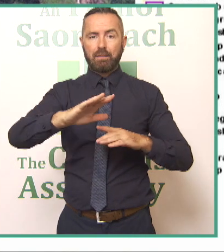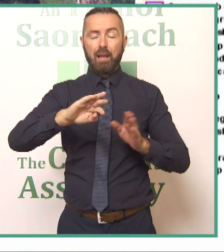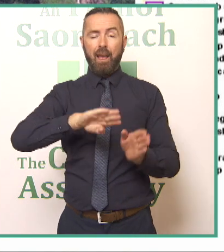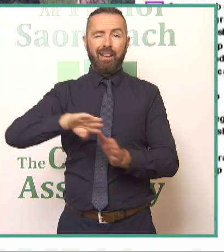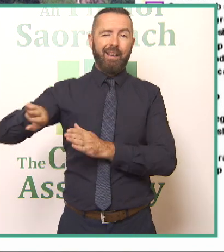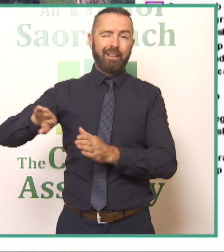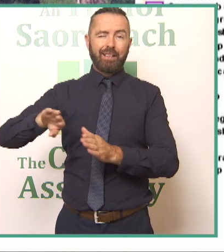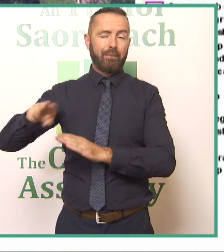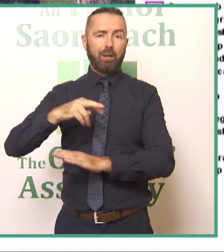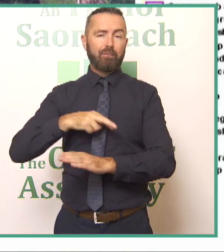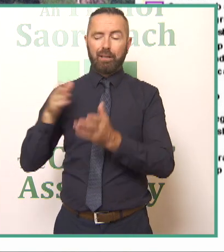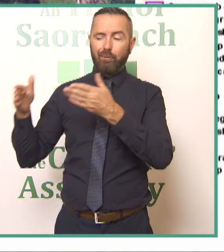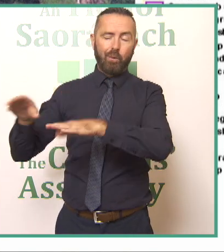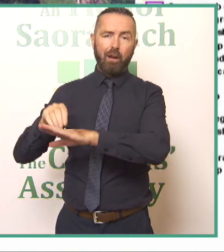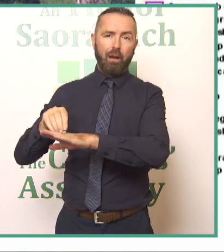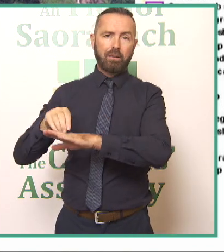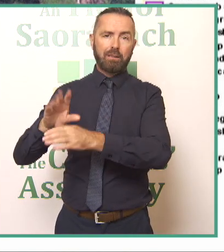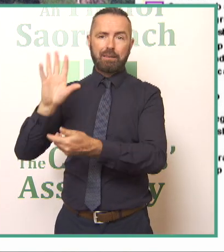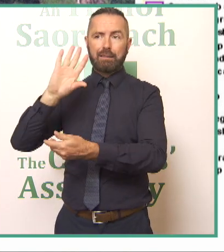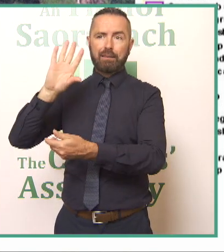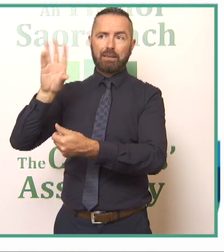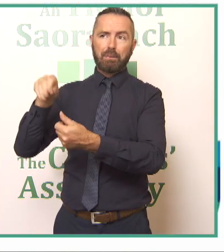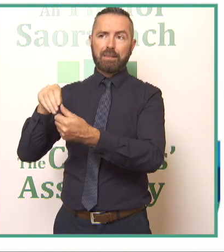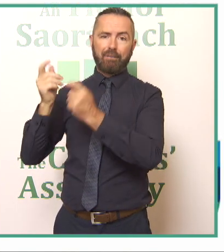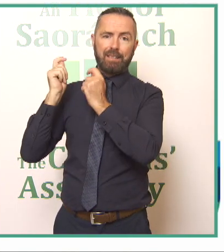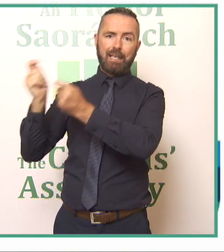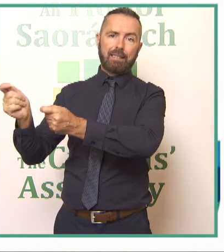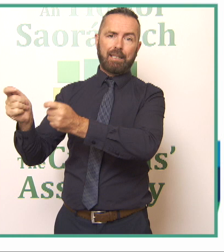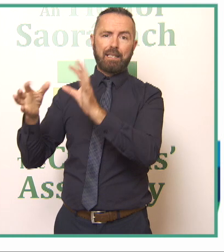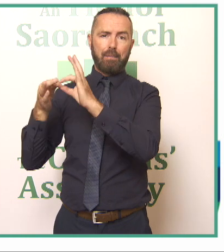suppose I'm not really focusing on the designated habitats here it's more of a common Farmland